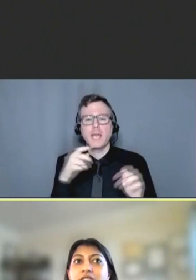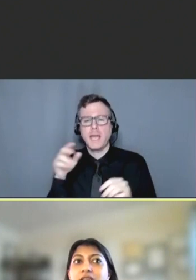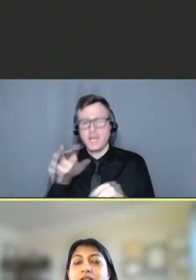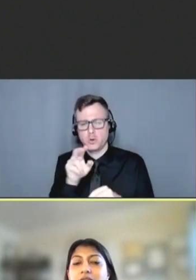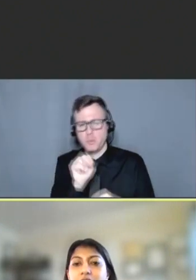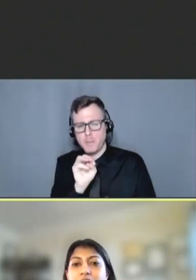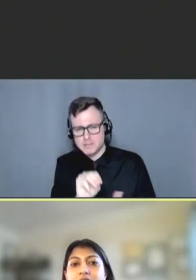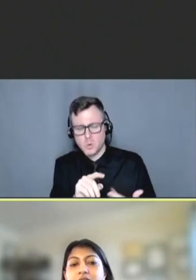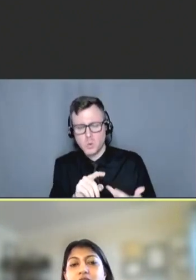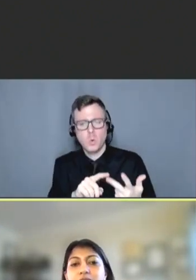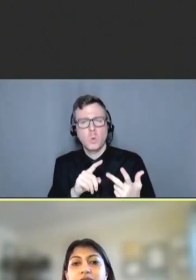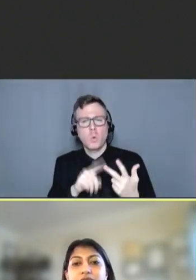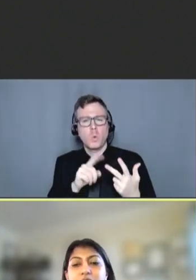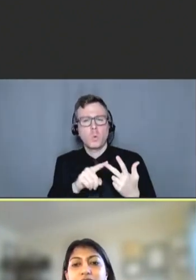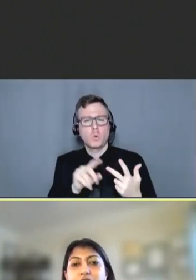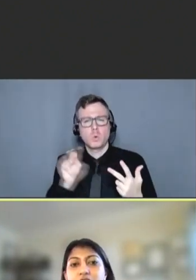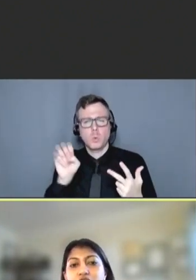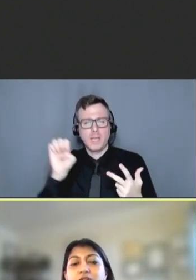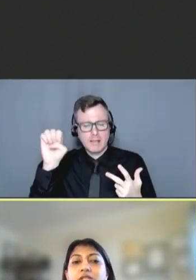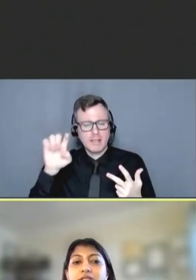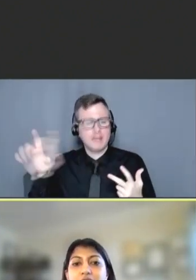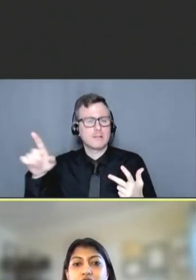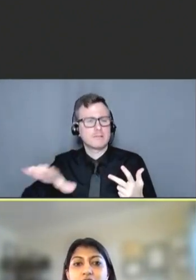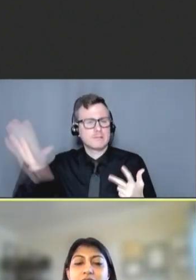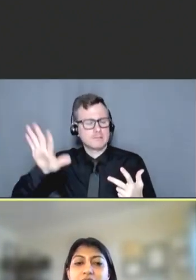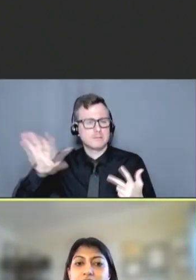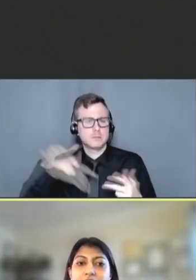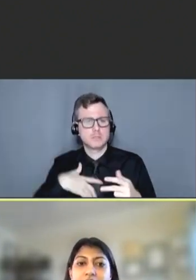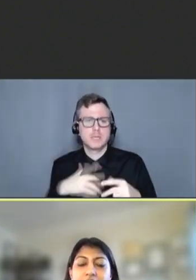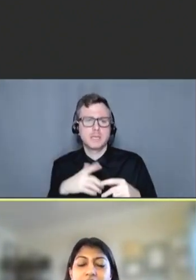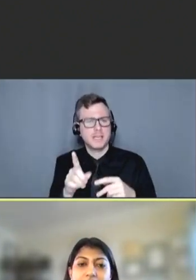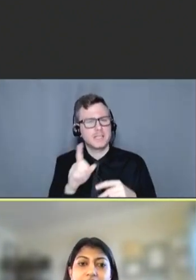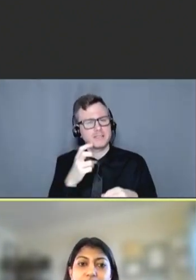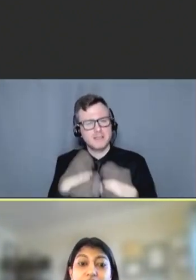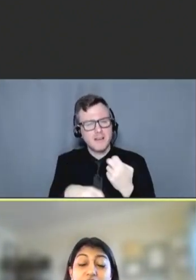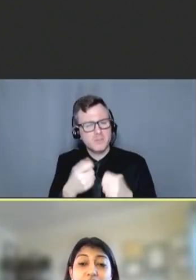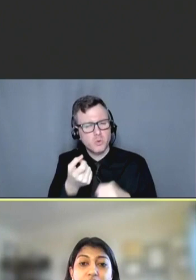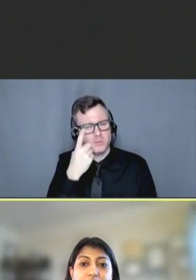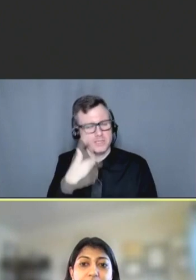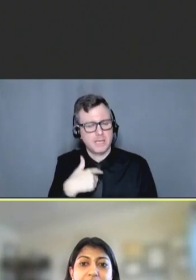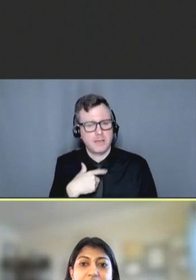tell in terms of sort of a generalization because it's really all over the place, you